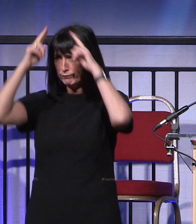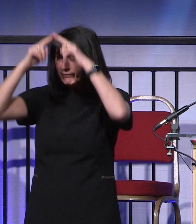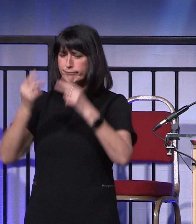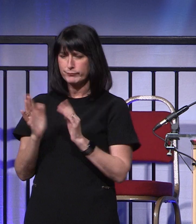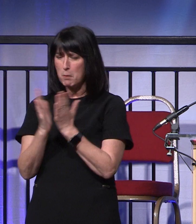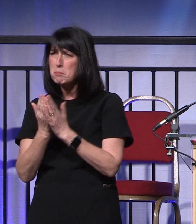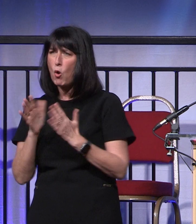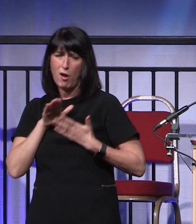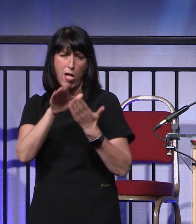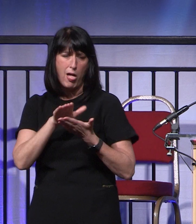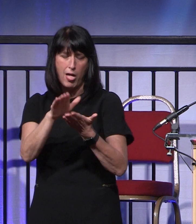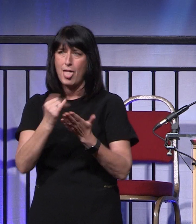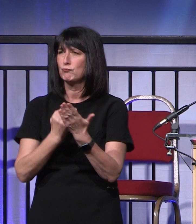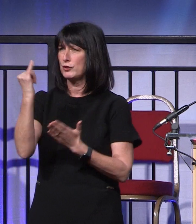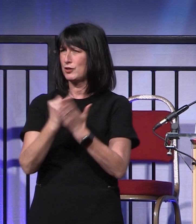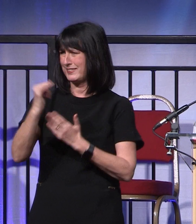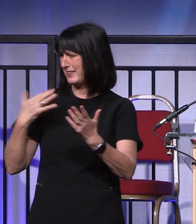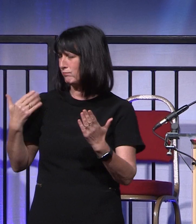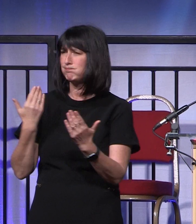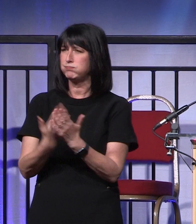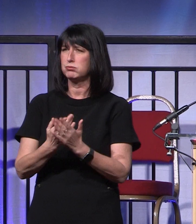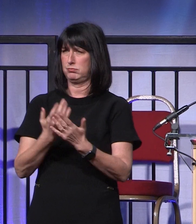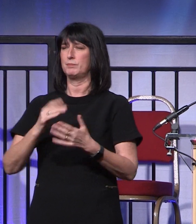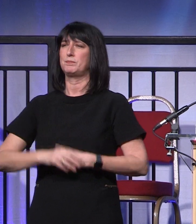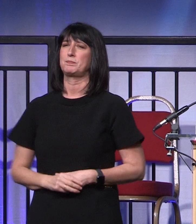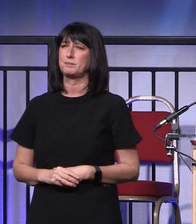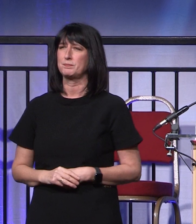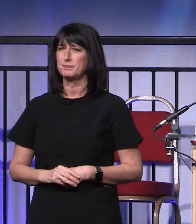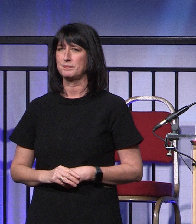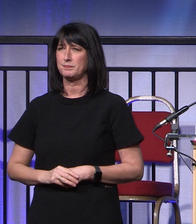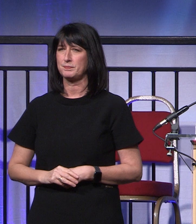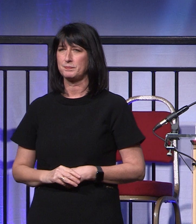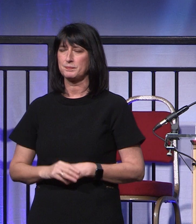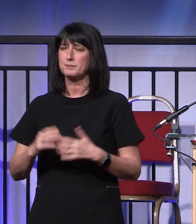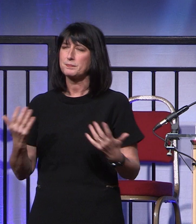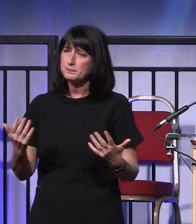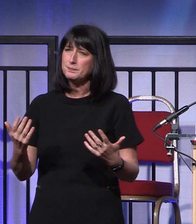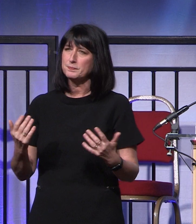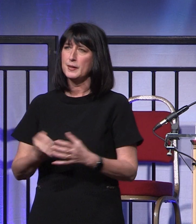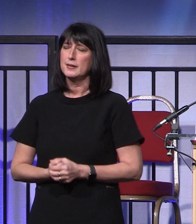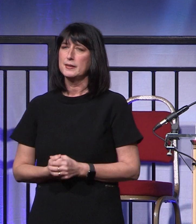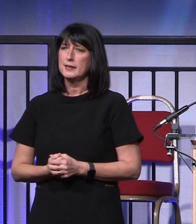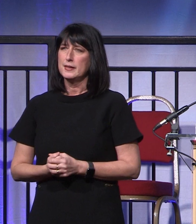people who have failed multiple times but we don't remember these people for